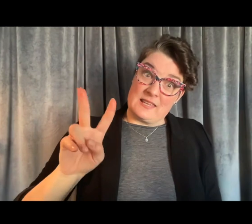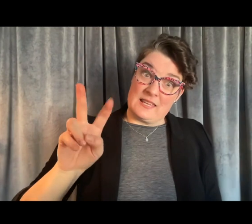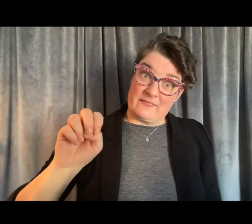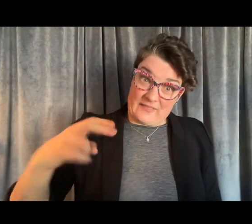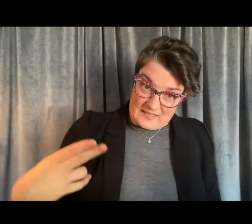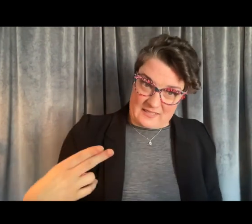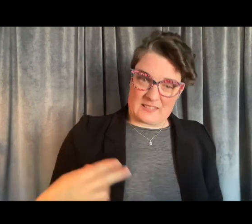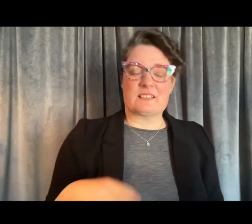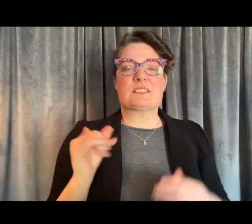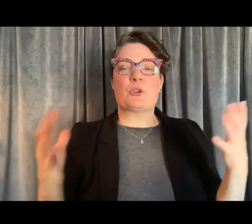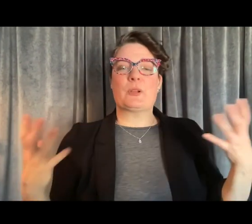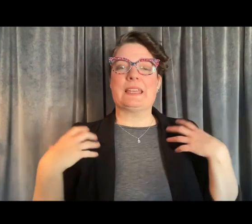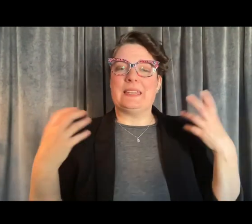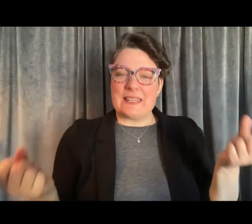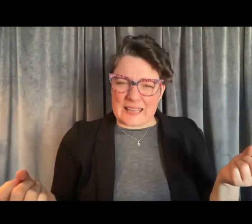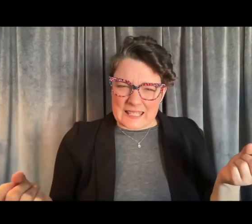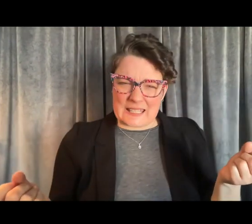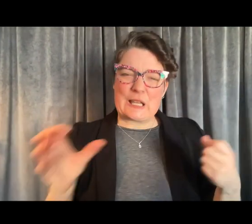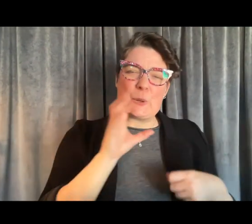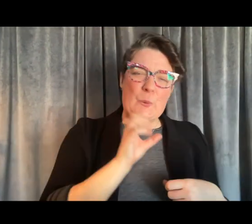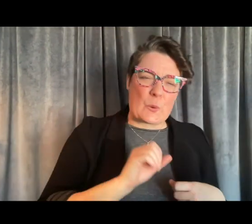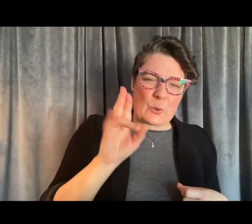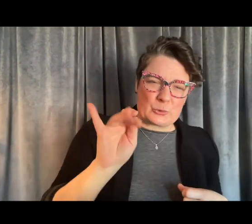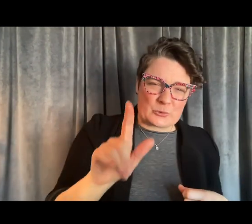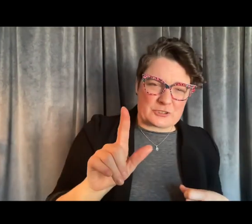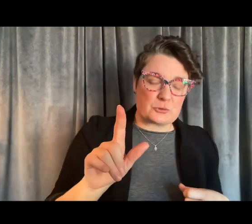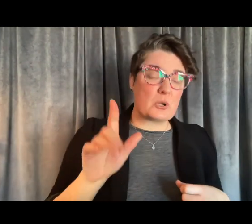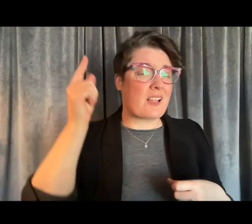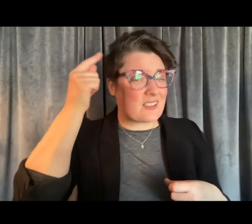eye towards social justice with a decolonial, anti-Zionist lens.